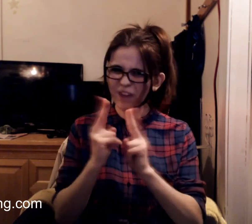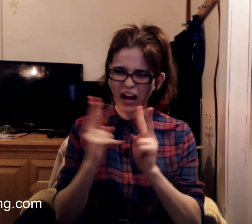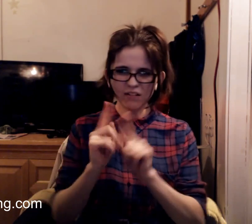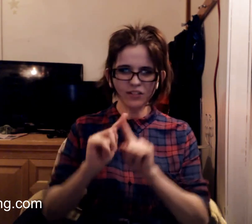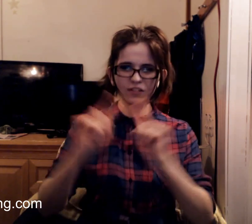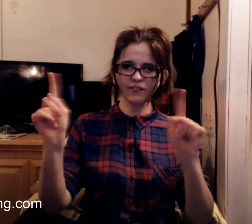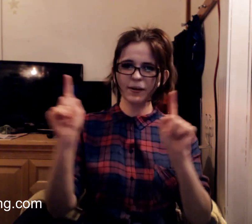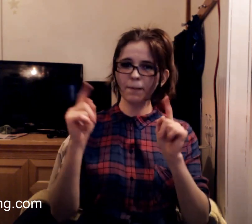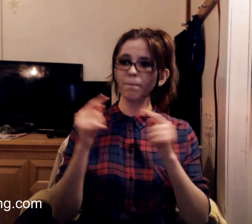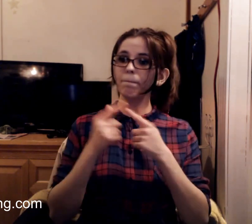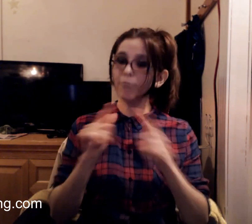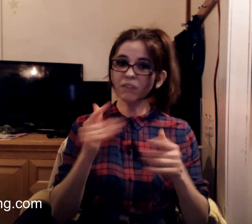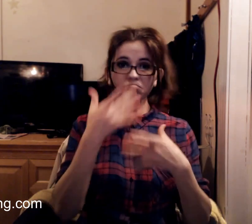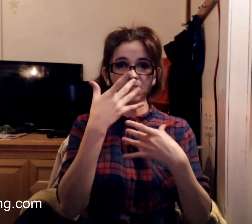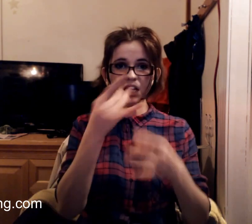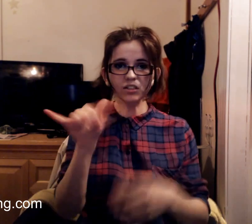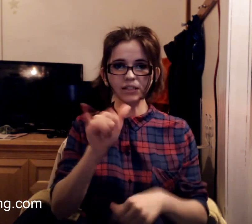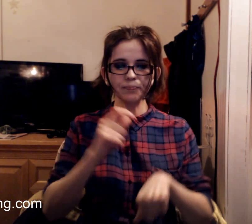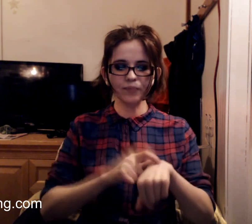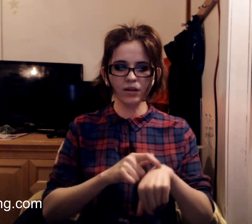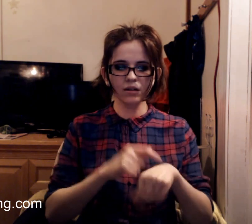very different but interesting at the same time.